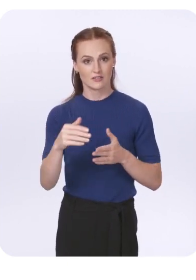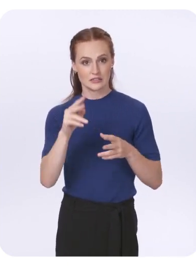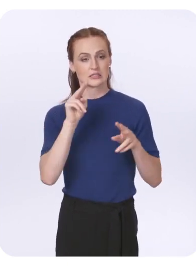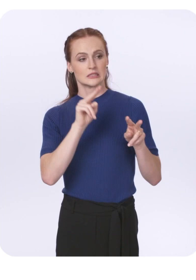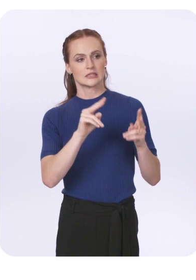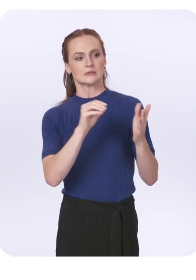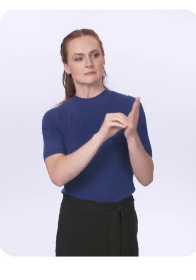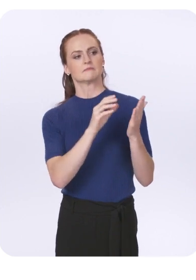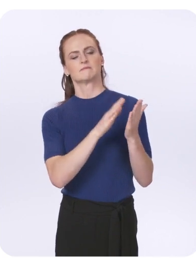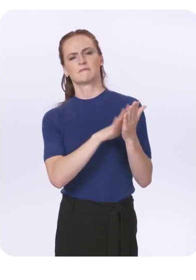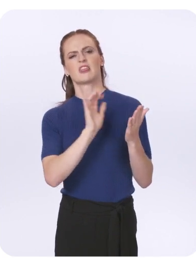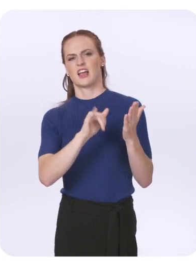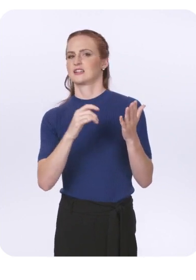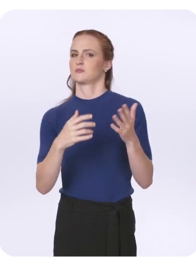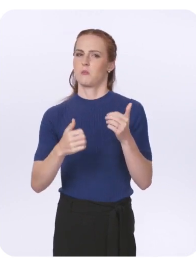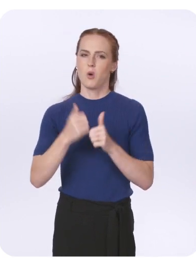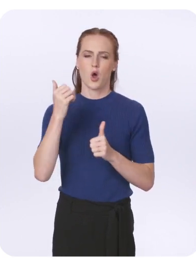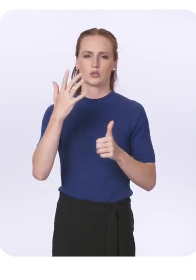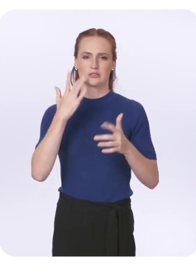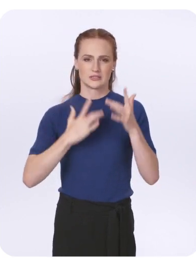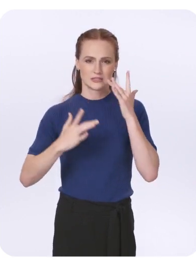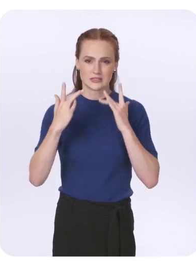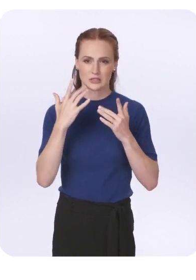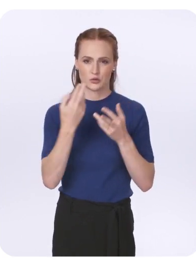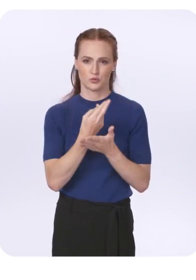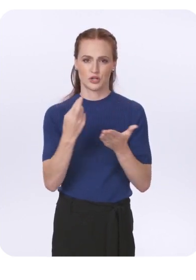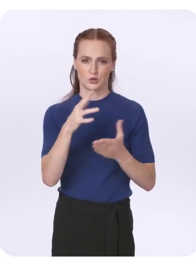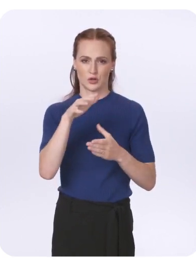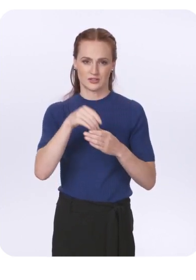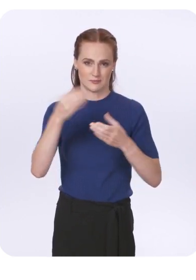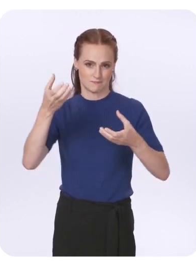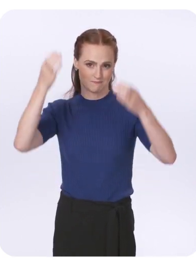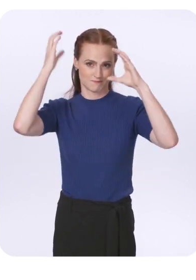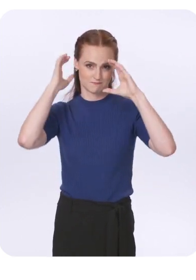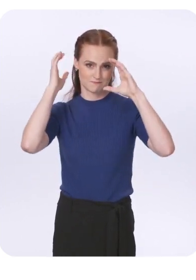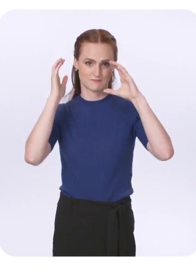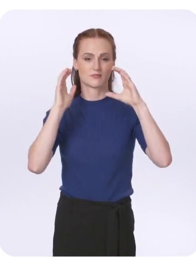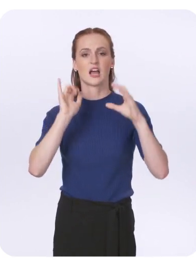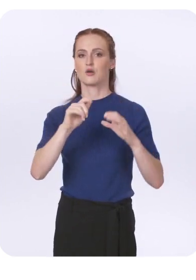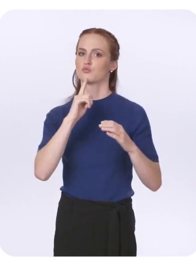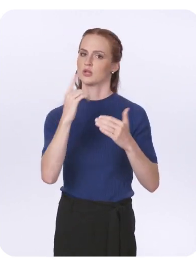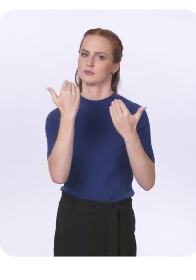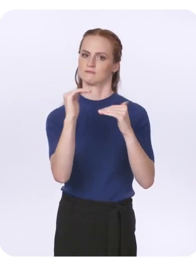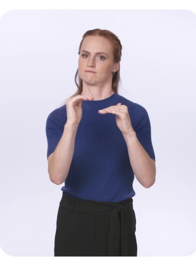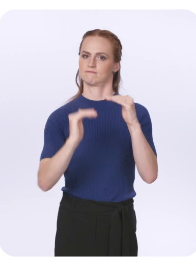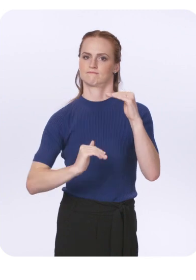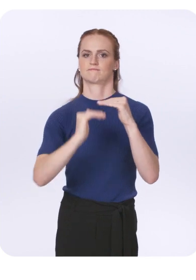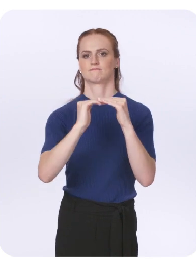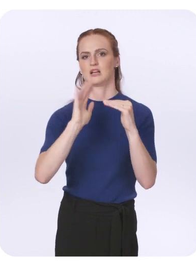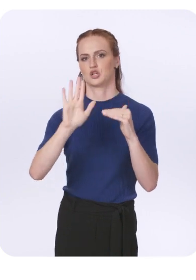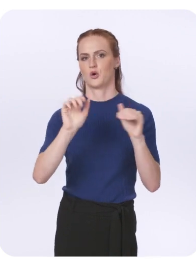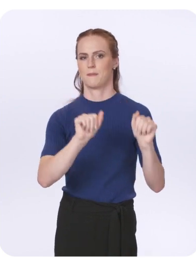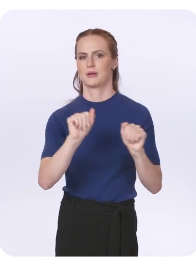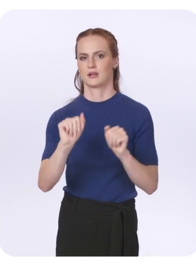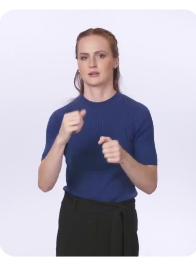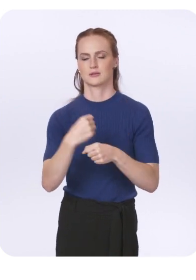most scarce resource on the device. The one which really blocks your ability to make frame rate in our platform.